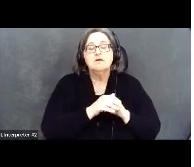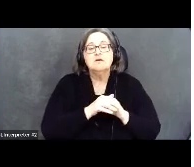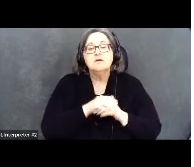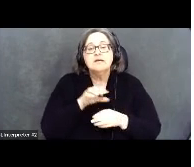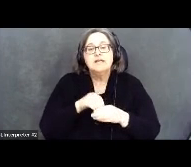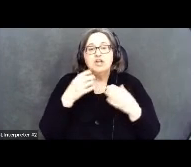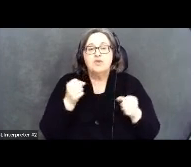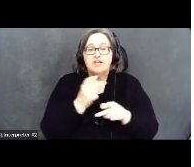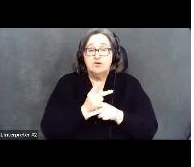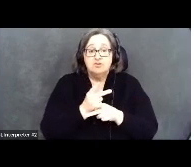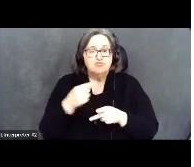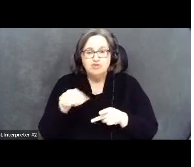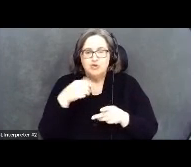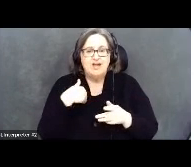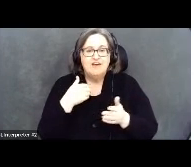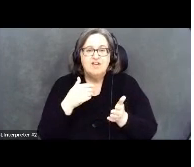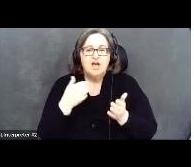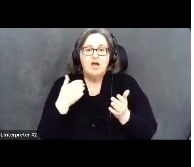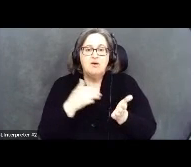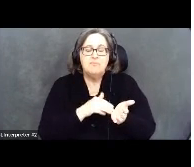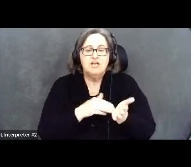any of you guys with medical issues, can become stagnant to the doctor.